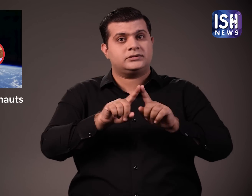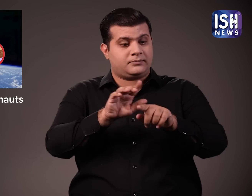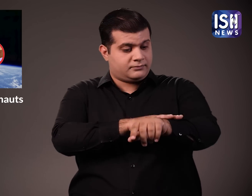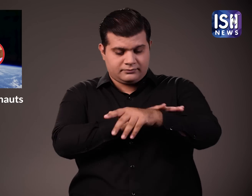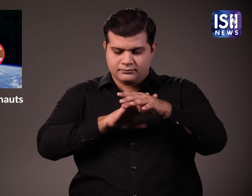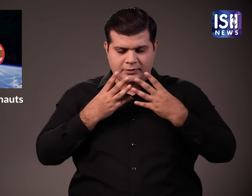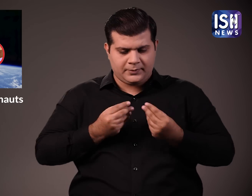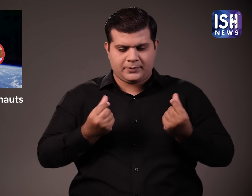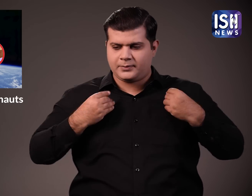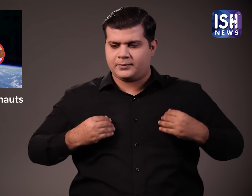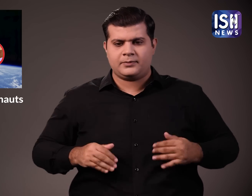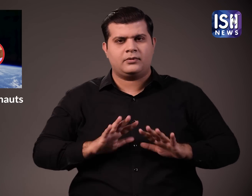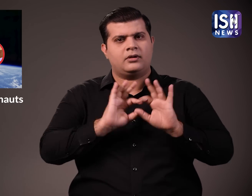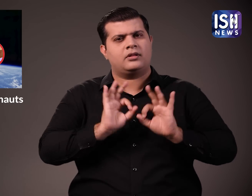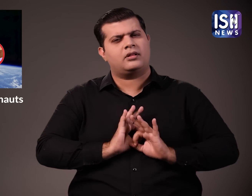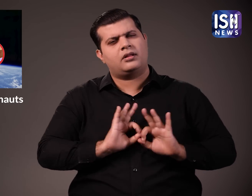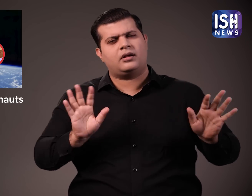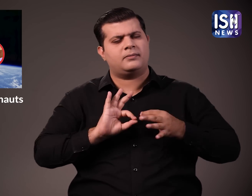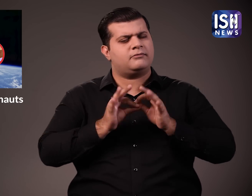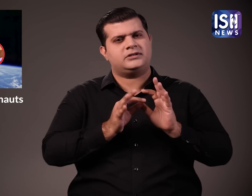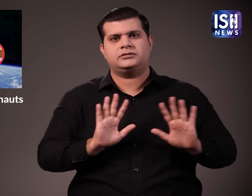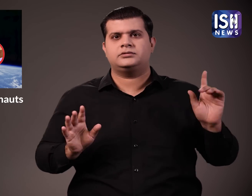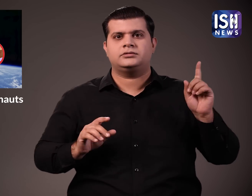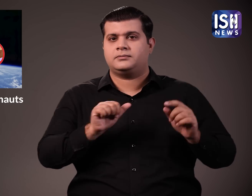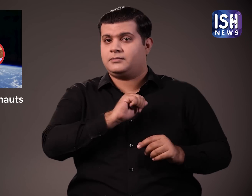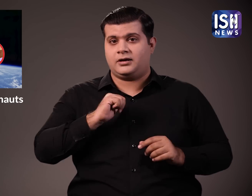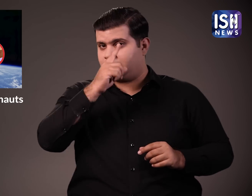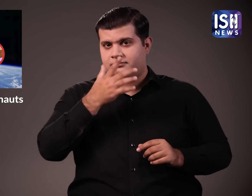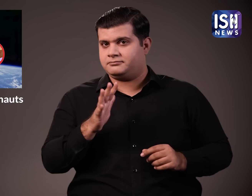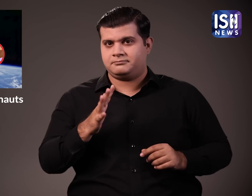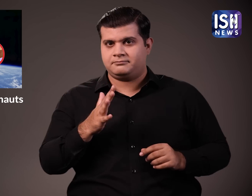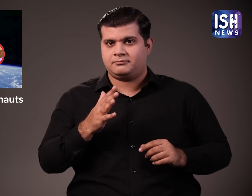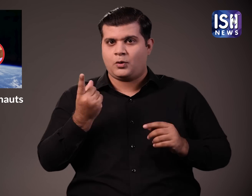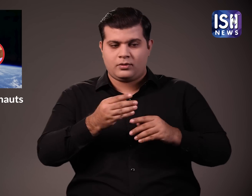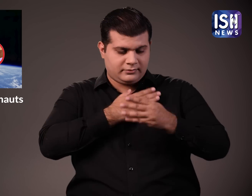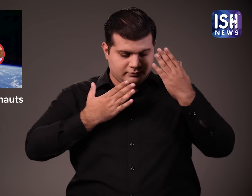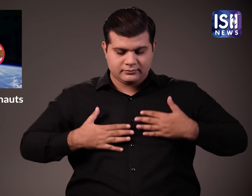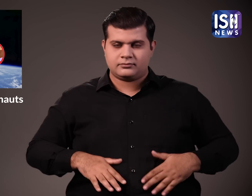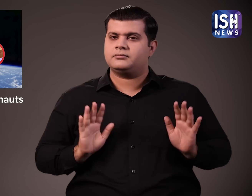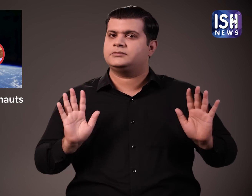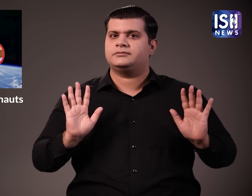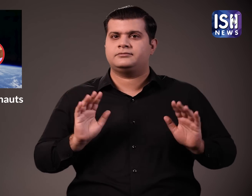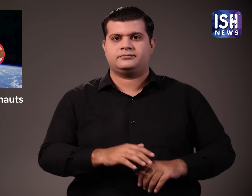Also they have pre-mixed soapy water to clean themselves, they don't need to shower.